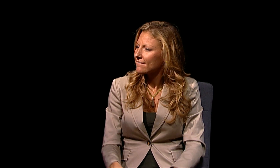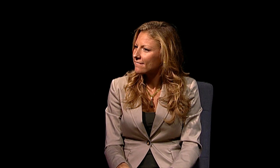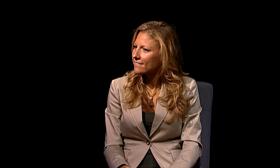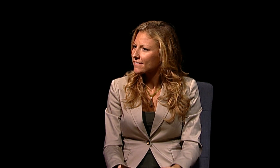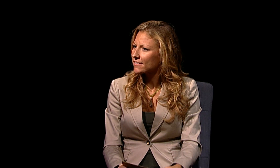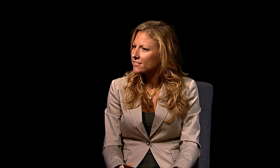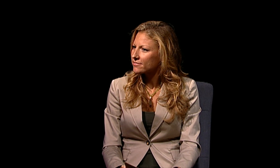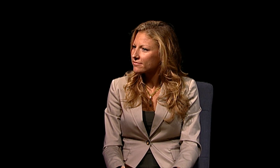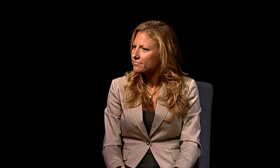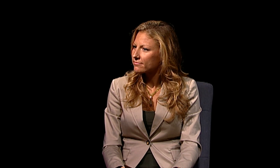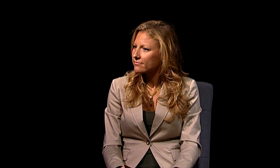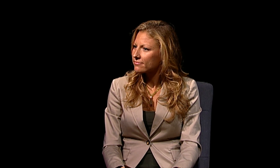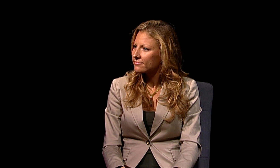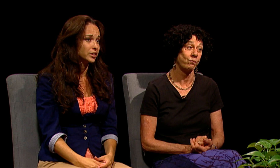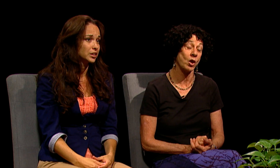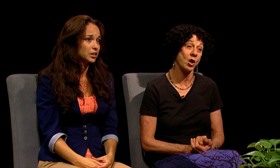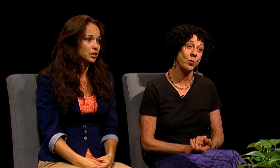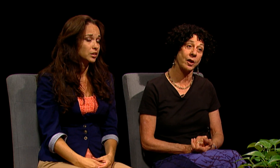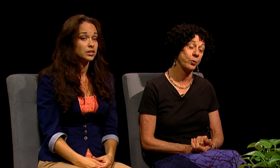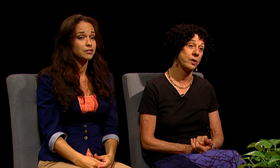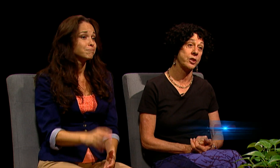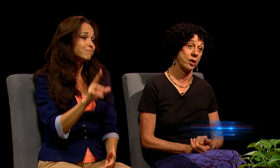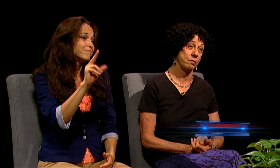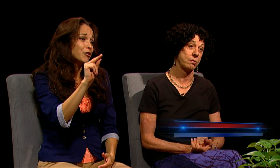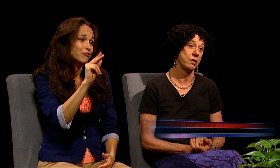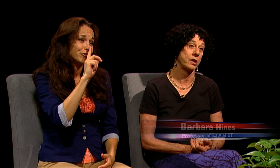WHO ARE JUST SEARCHING FOR A BETTER LIFE? NO, I REALLY DON'T.